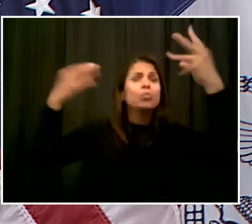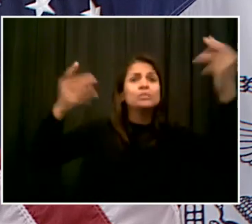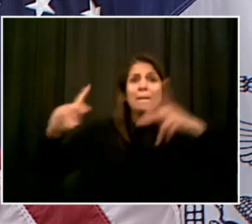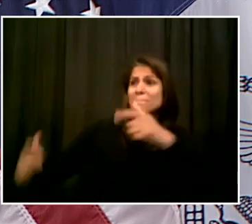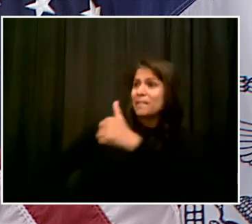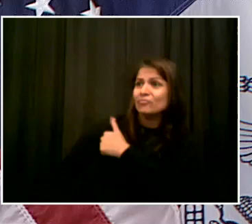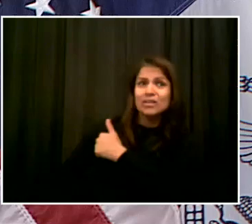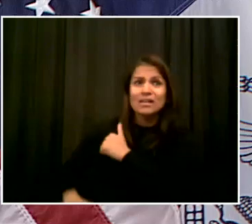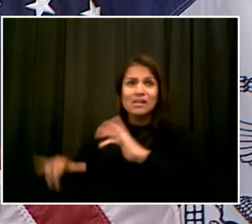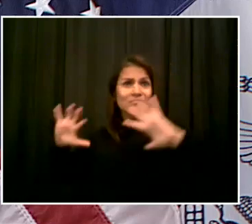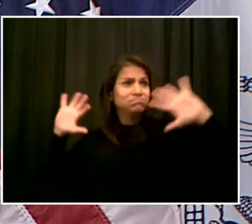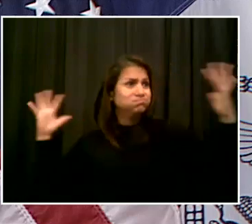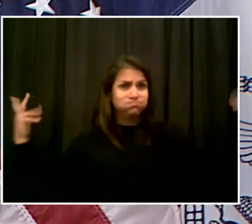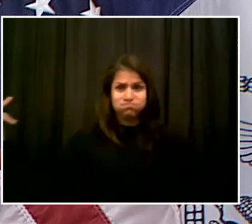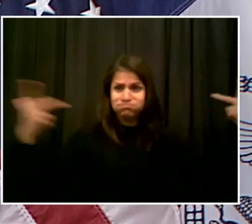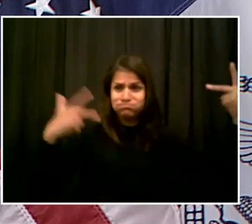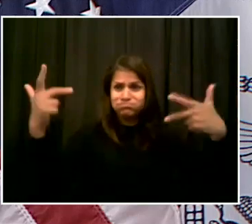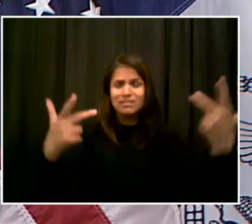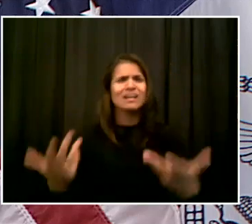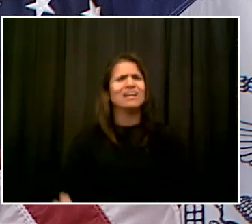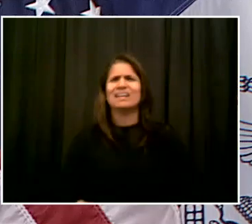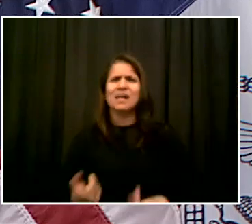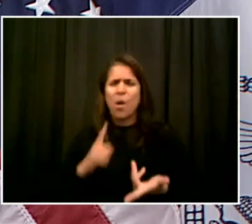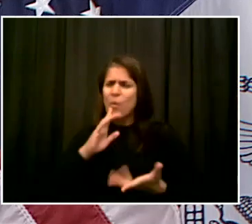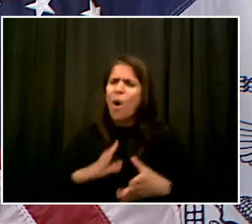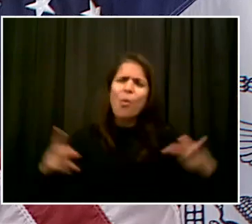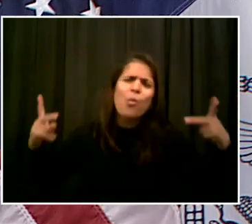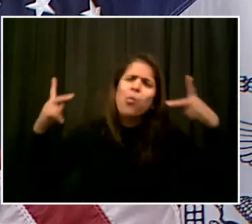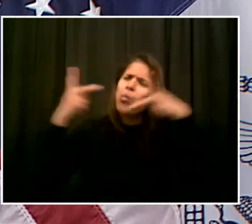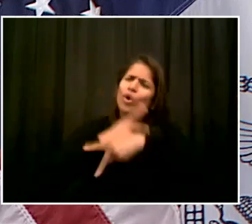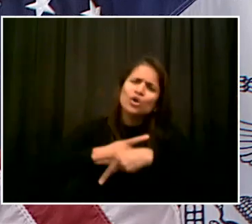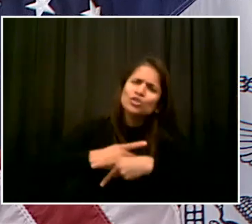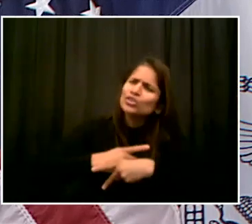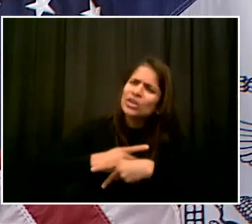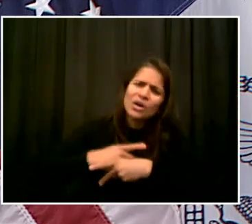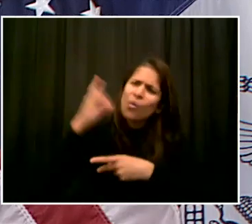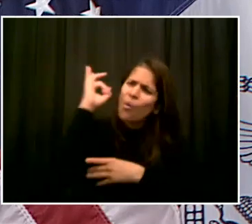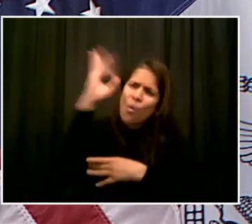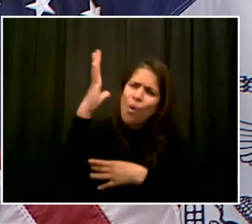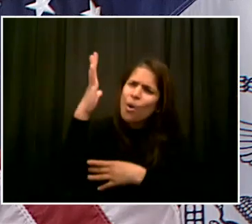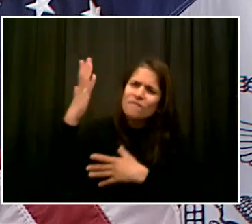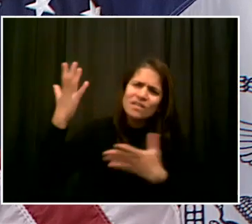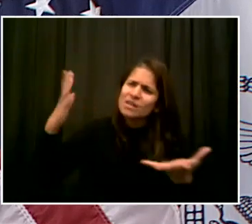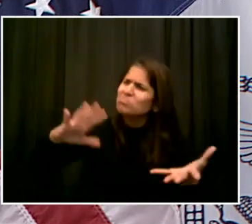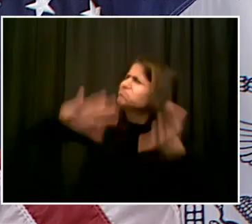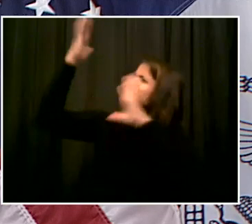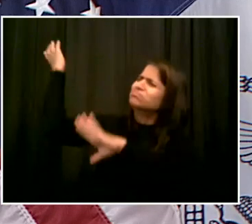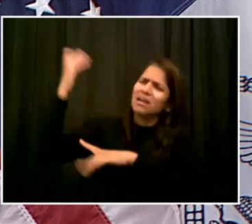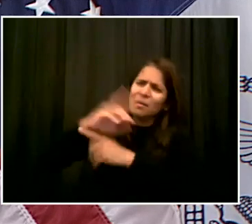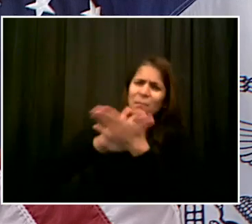WAY UP THROH UG THE DAY. PEOPLE WHO ARE NOT TRAINED FOR THE CITY. THERE ARE PUBLIC SERVANTS.